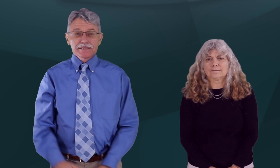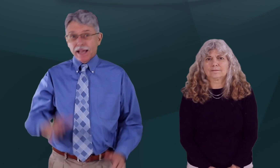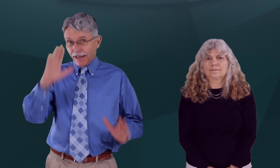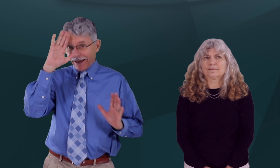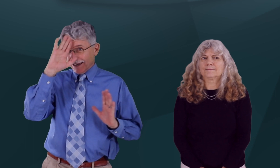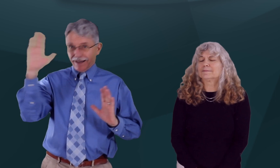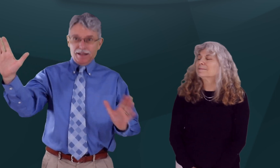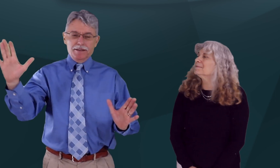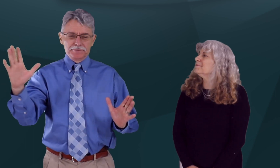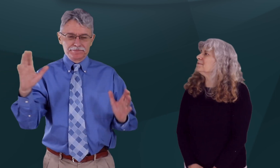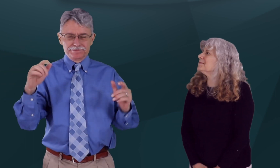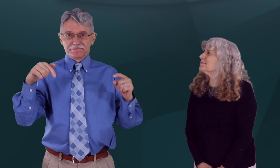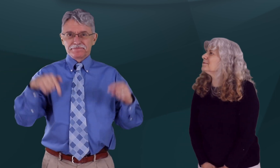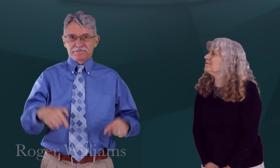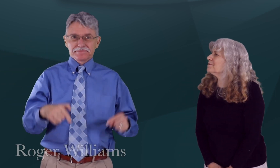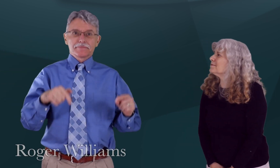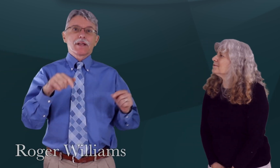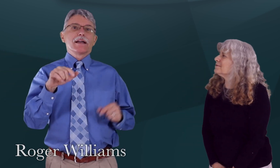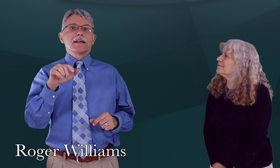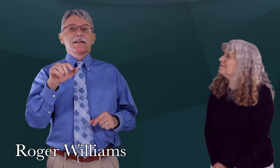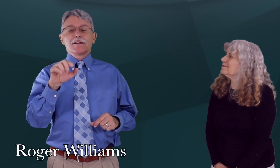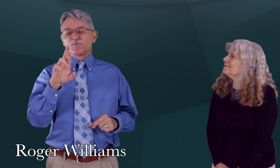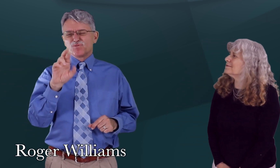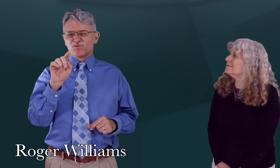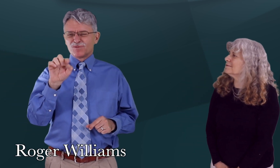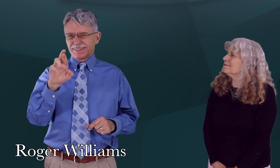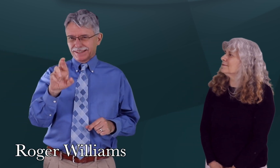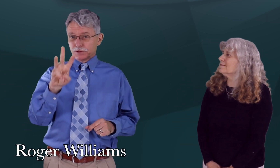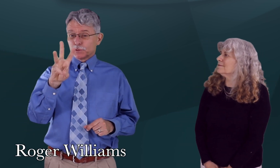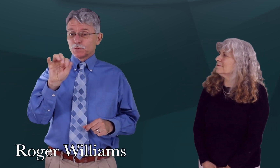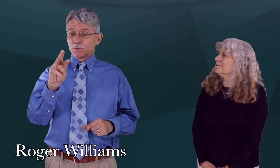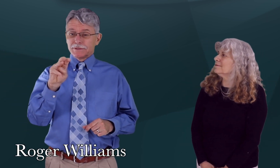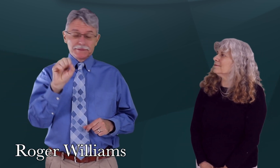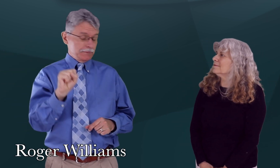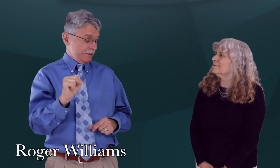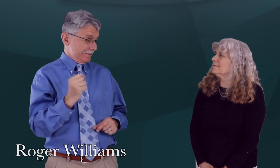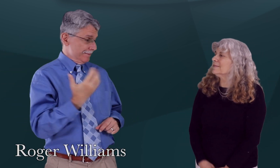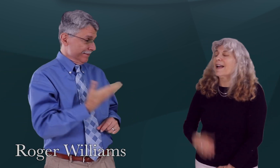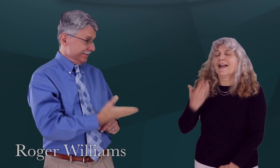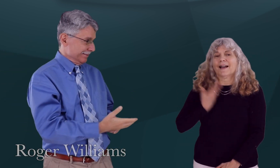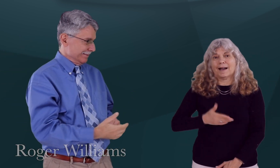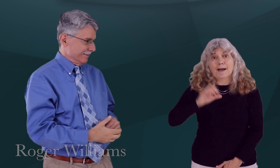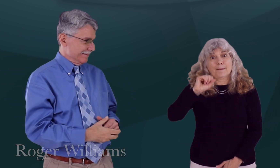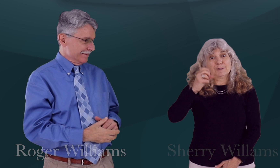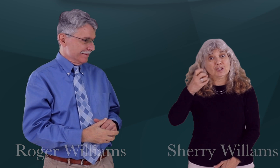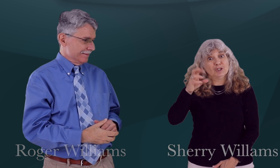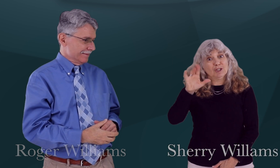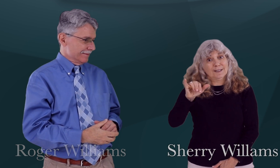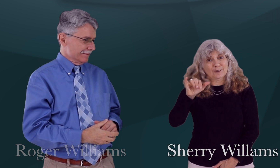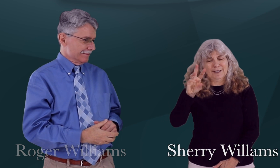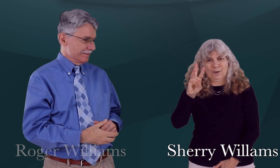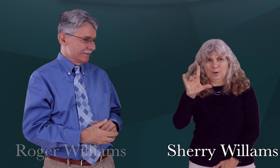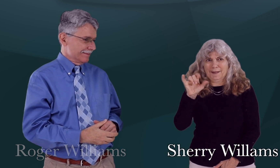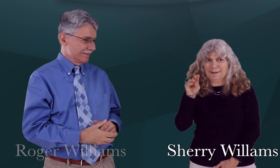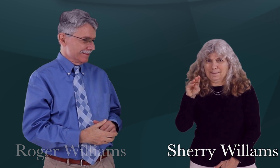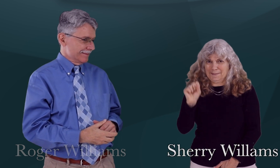Hello! I'm Roger Williams. And I'm Sherry Williams.